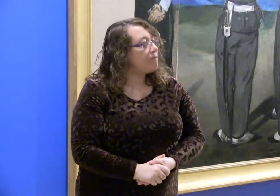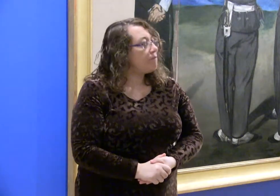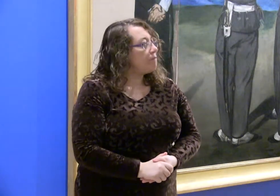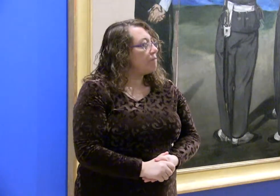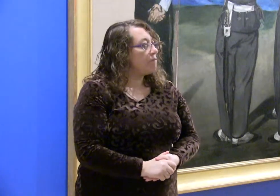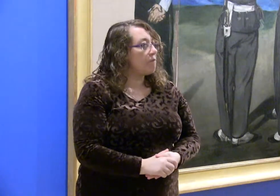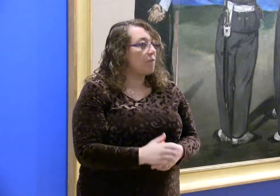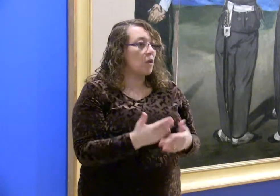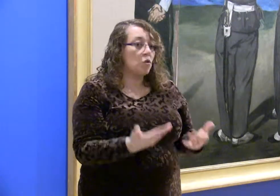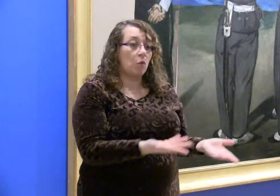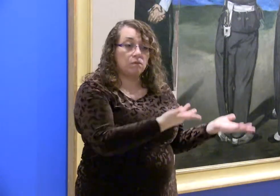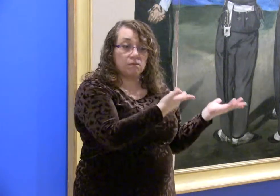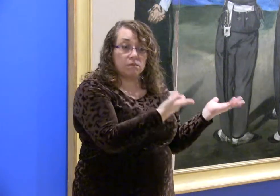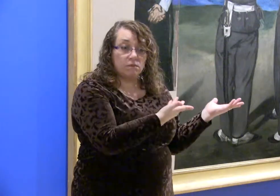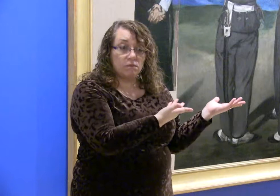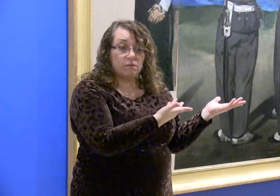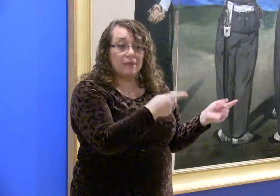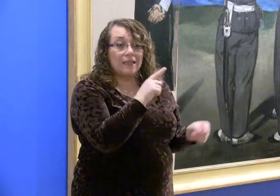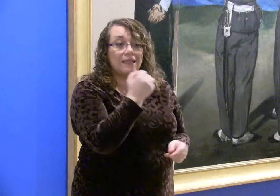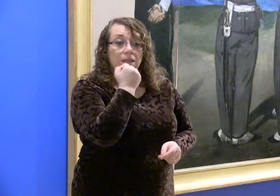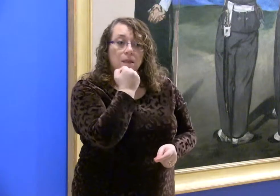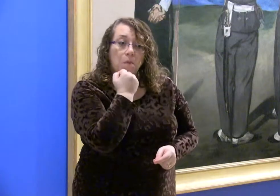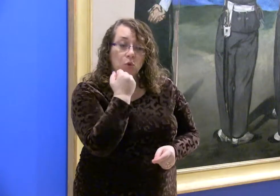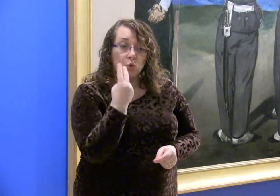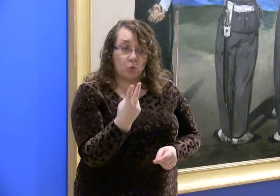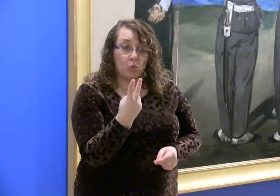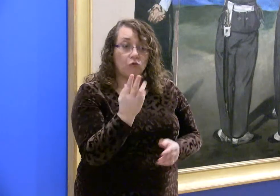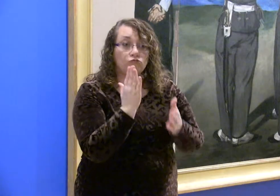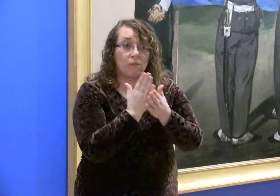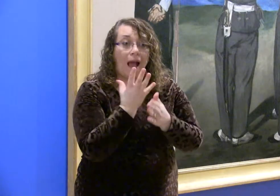What we have here is the second of three oil painted versions